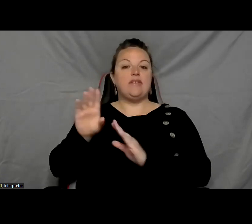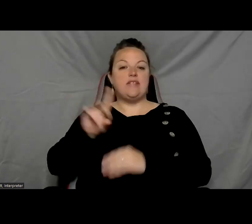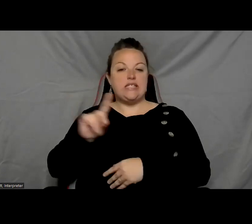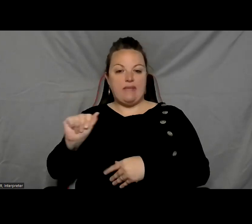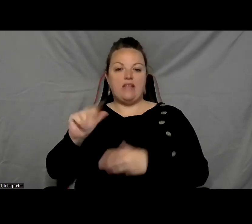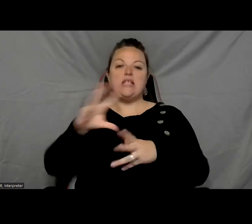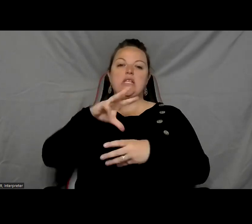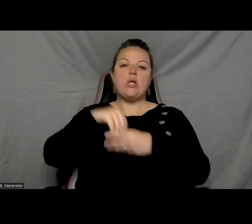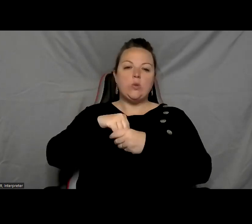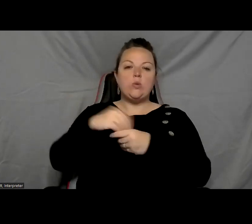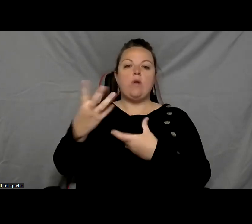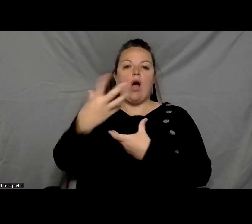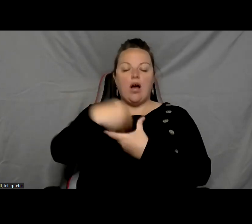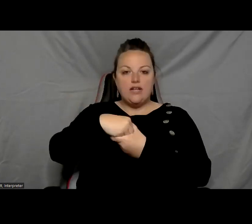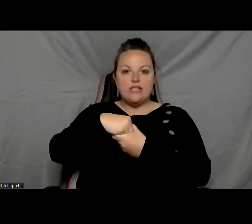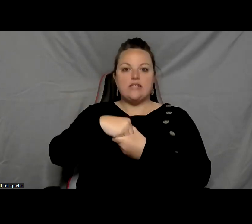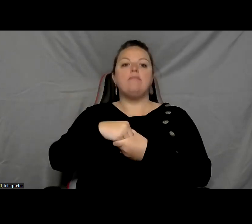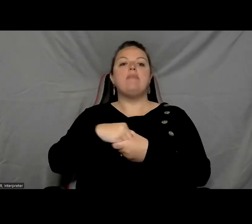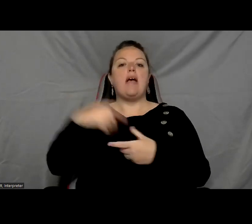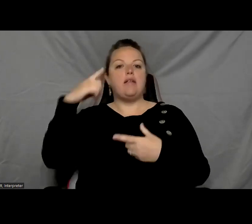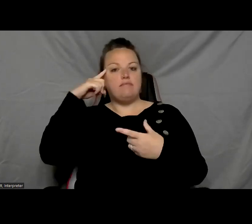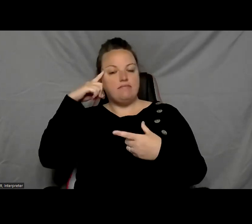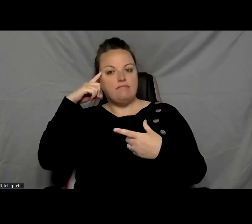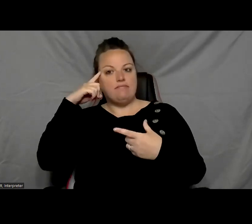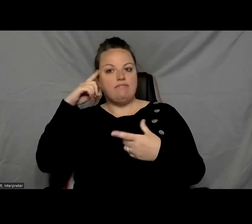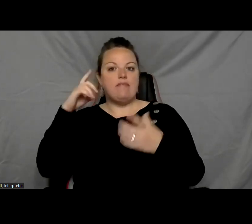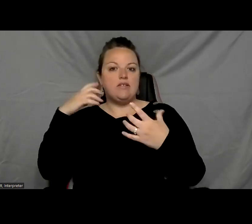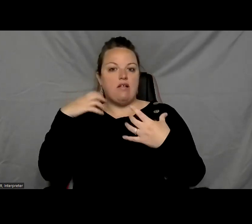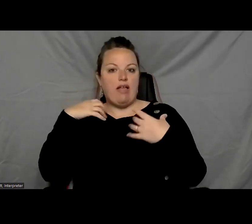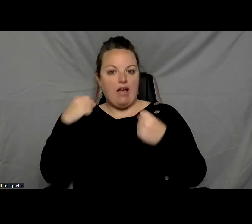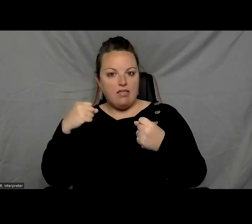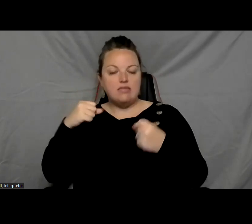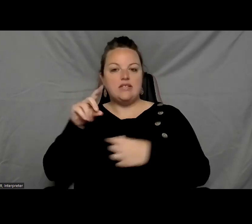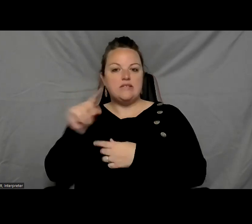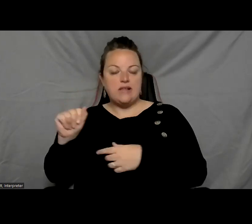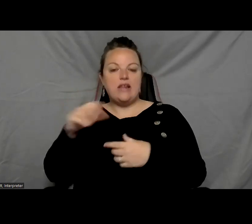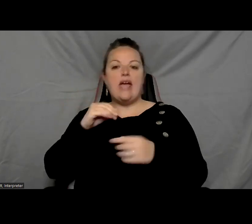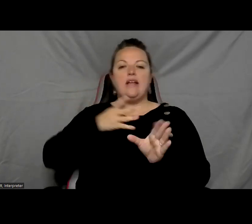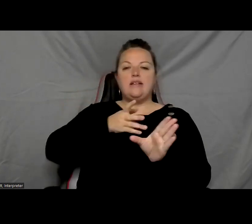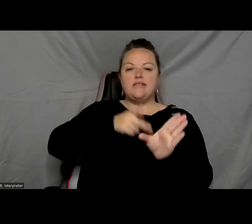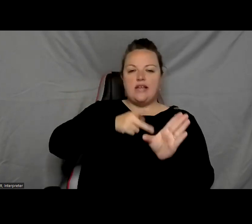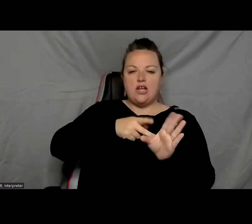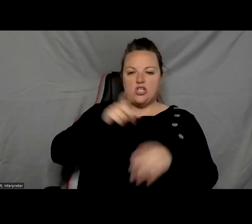And co occurring mental health and psychiatric needs. And our staff evaluate the needs of